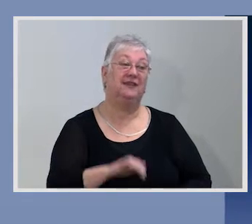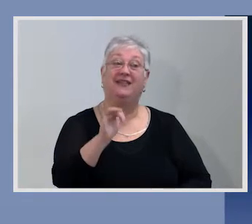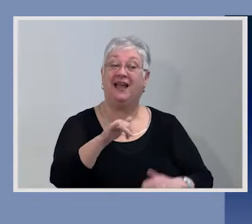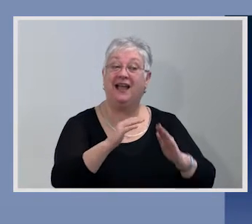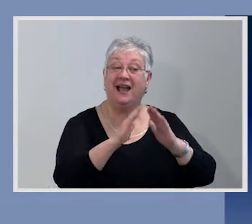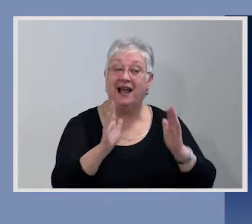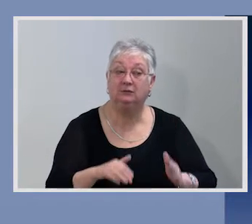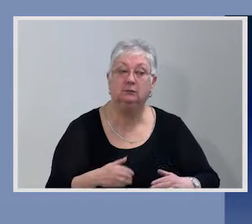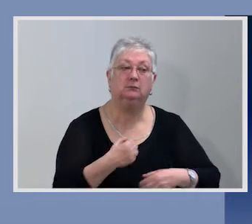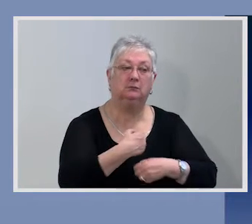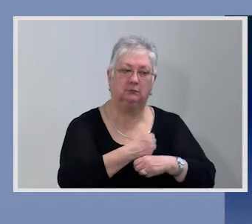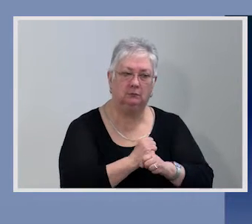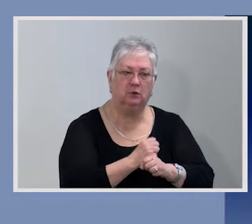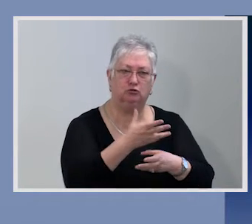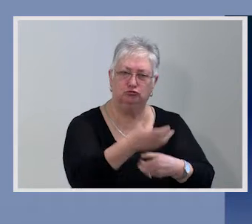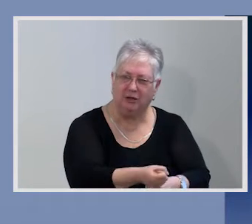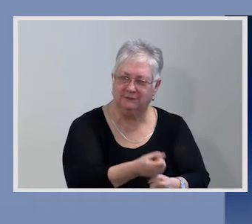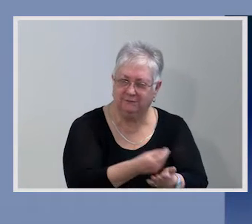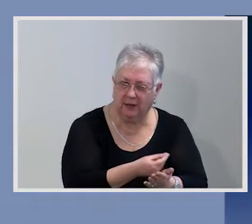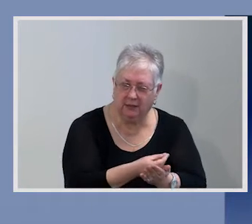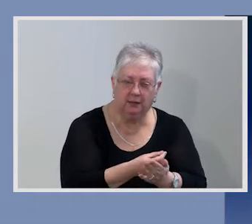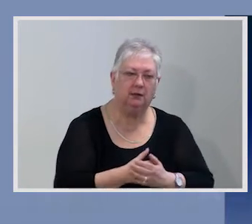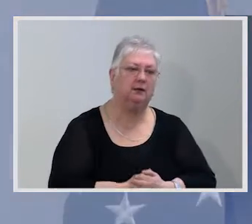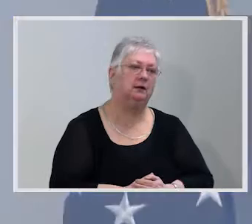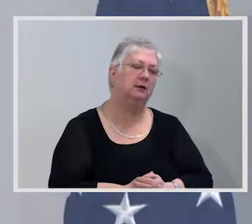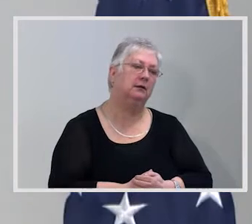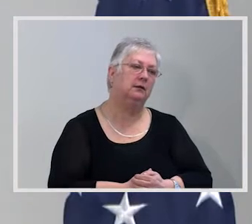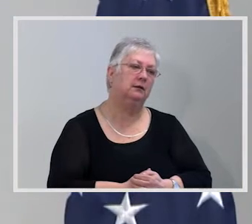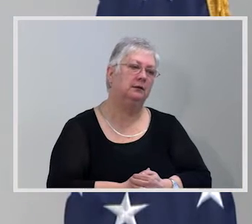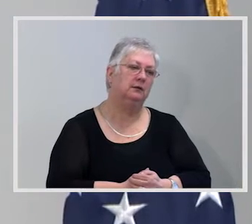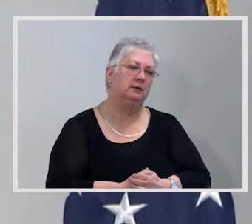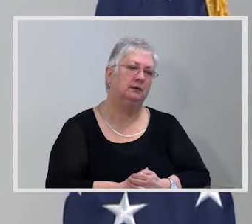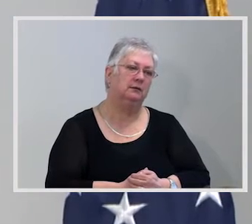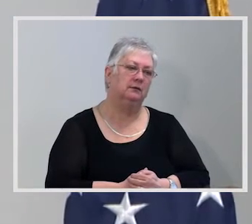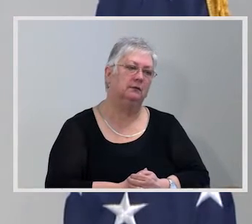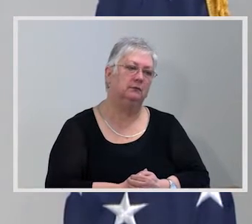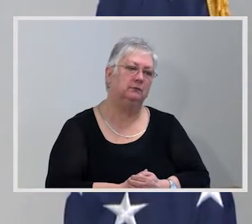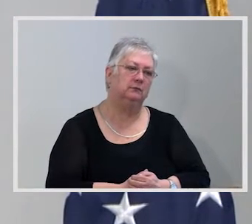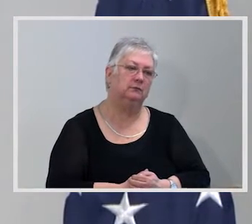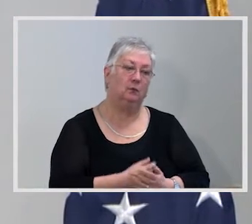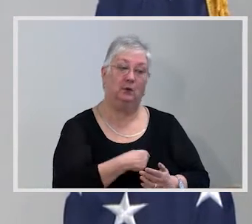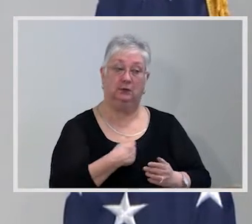INVESTMENTS THAT WE MADE TWO YEARS IN A ROW AND INTEND TO MAKE IN THE NEXT BUDGET. NOW I'M GOING TO INTRODUCE OUR